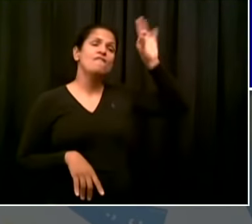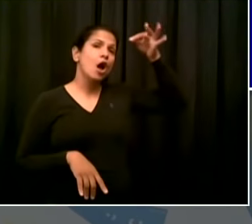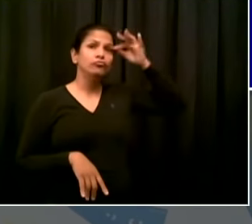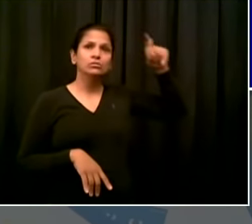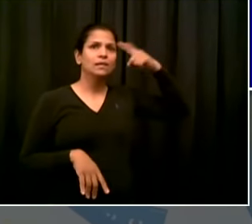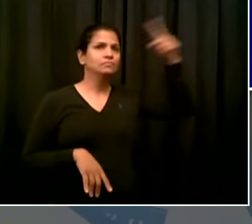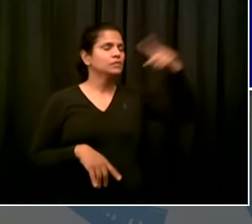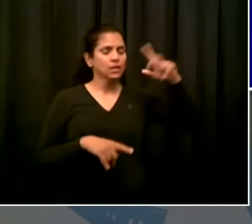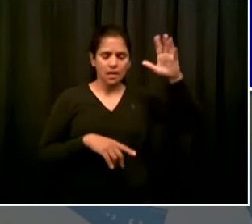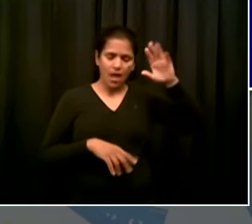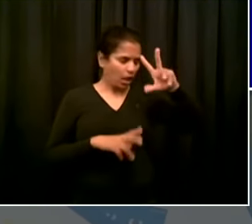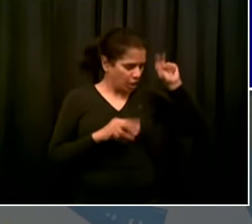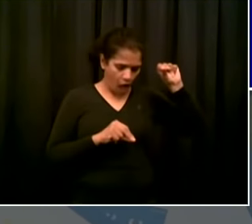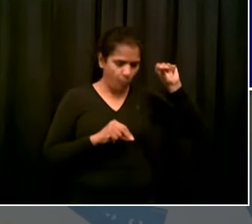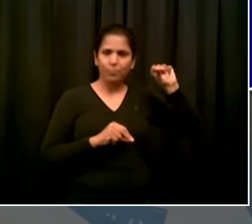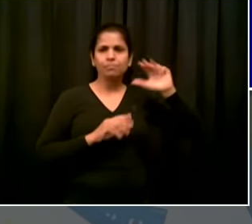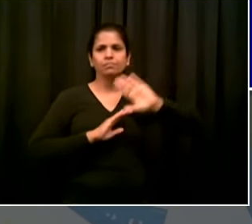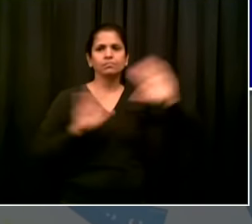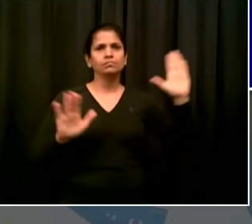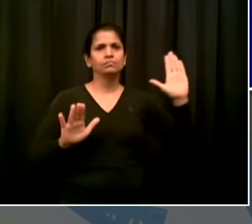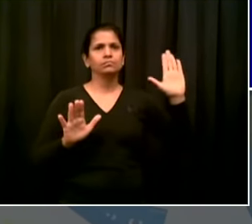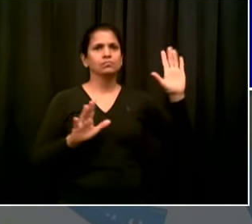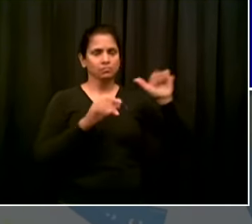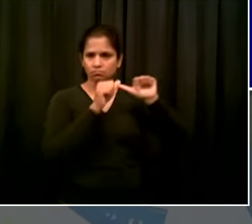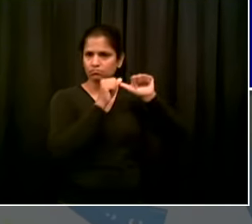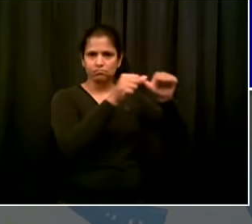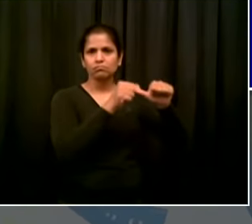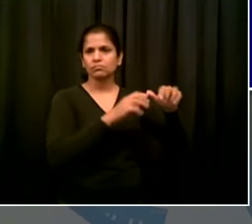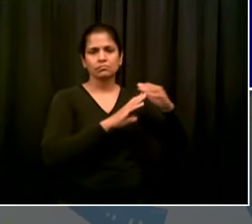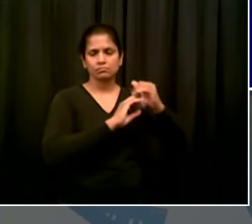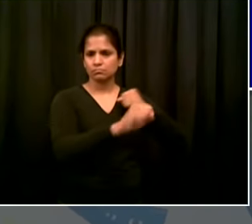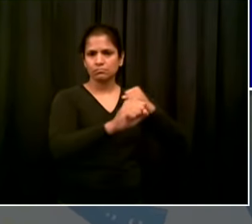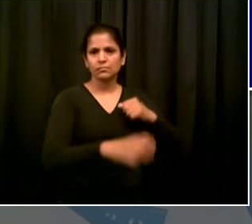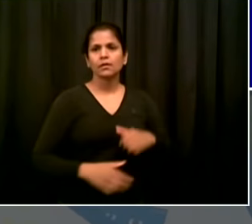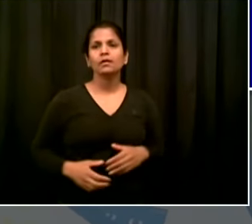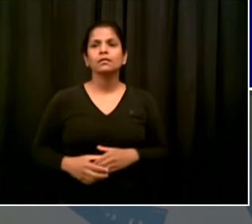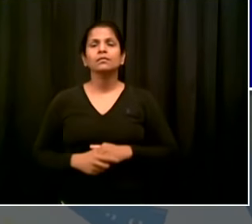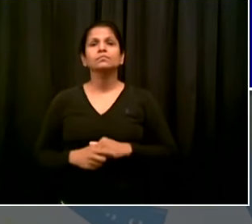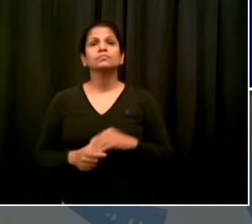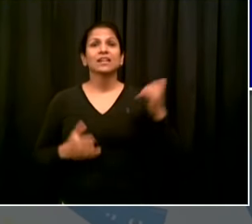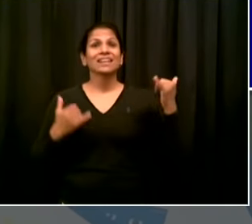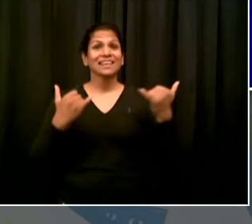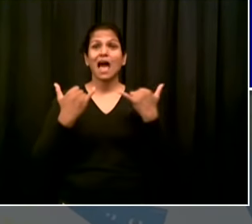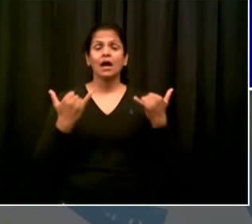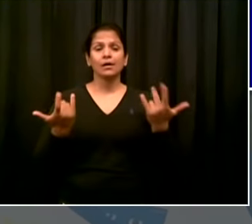UOT AND GET THE TEST AND HELP US ALL MOVE FORWARD.